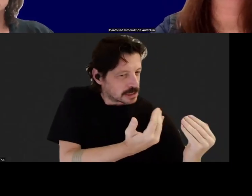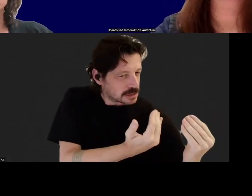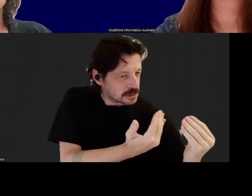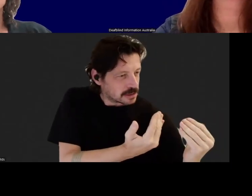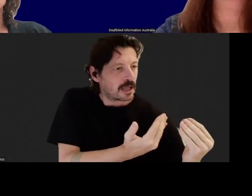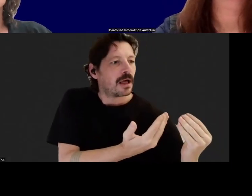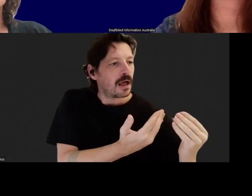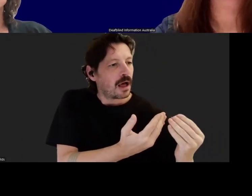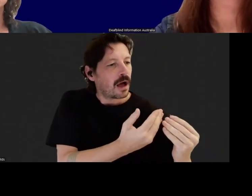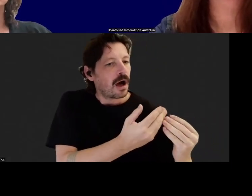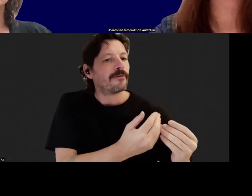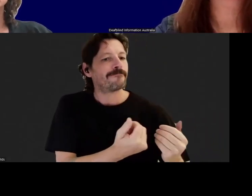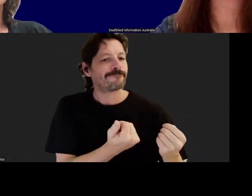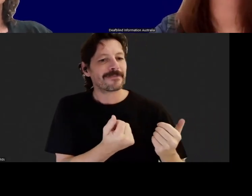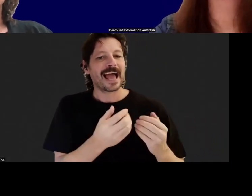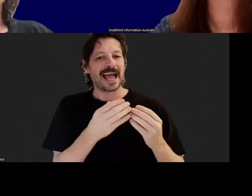on the Care and Needs Scale.